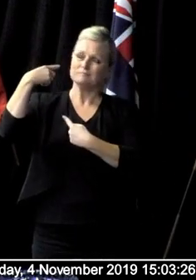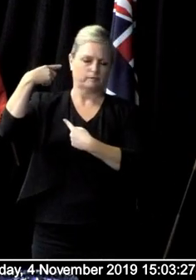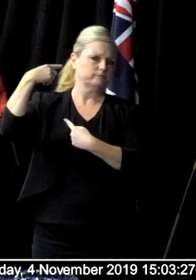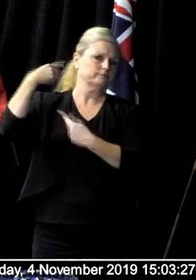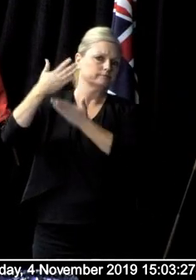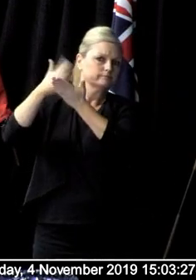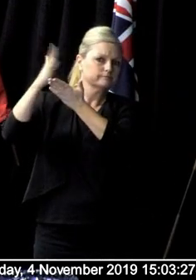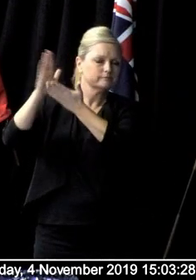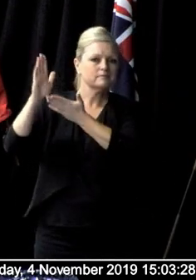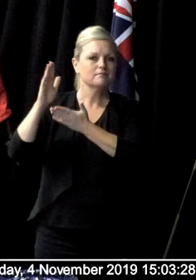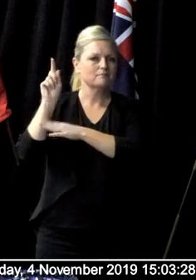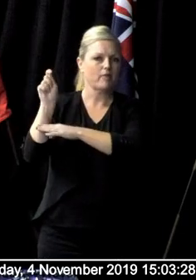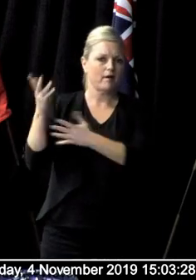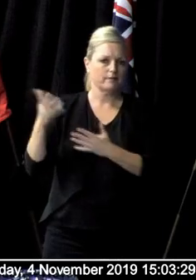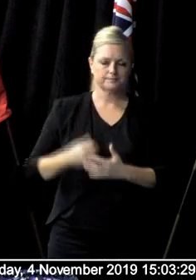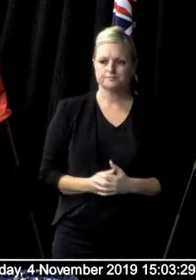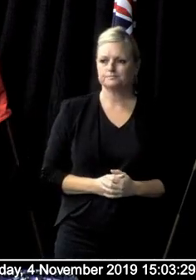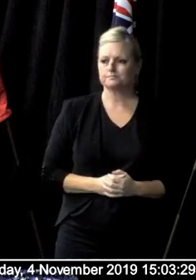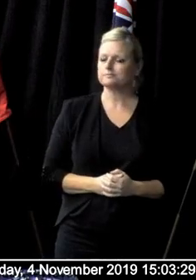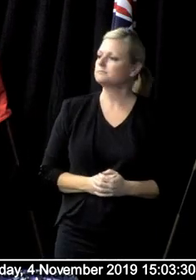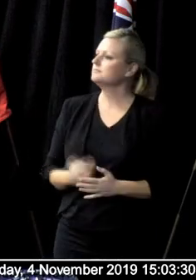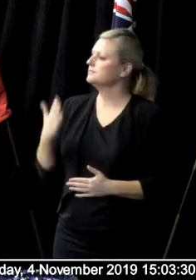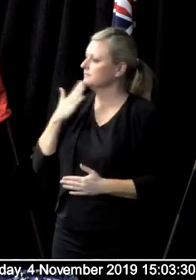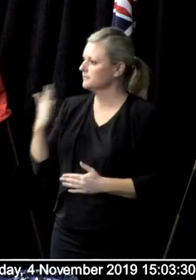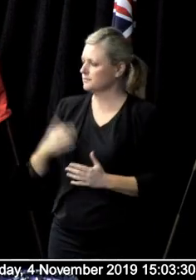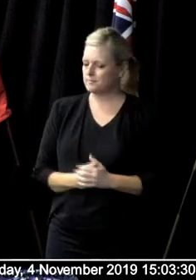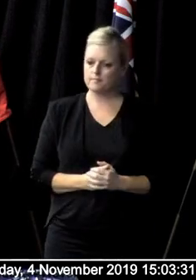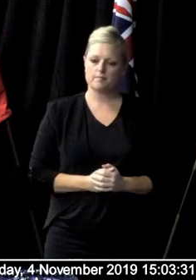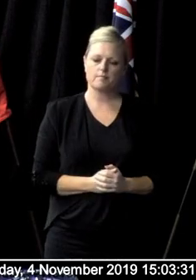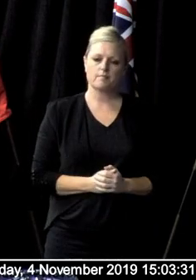Thank you.